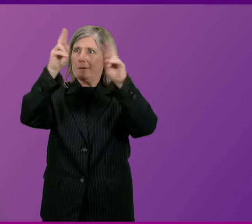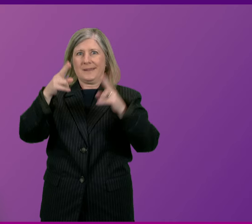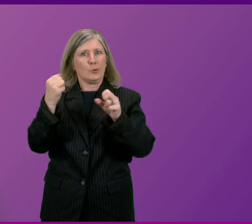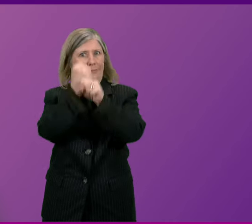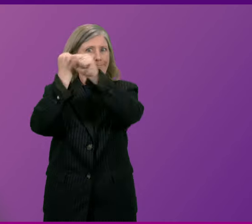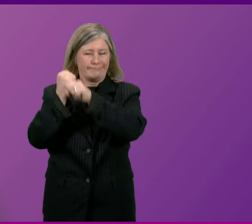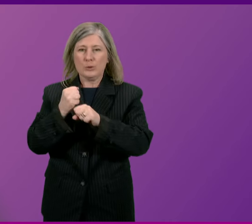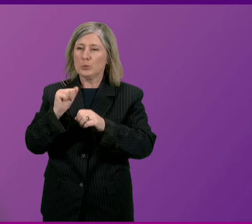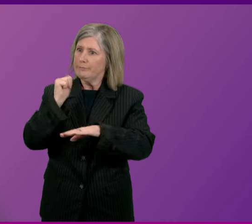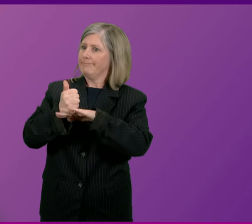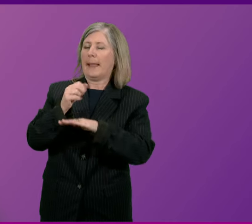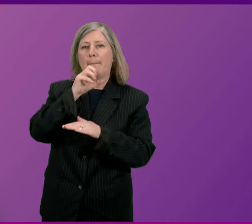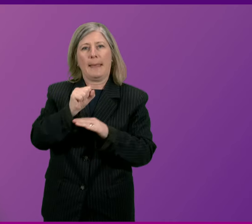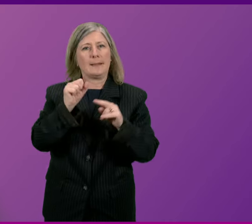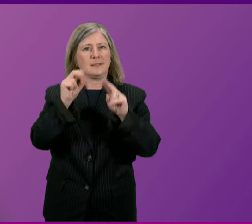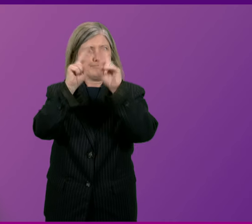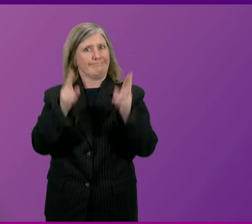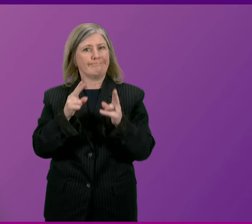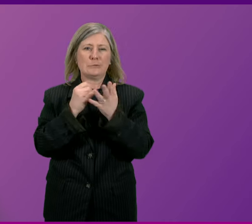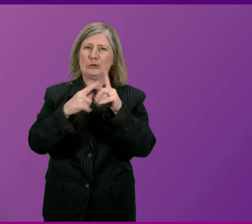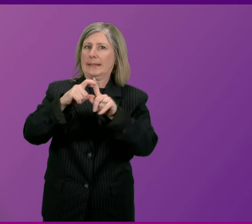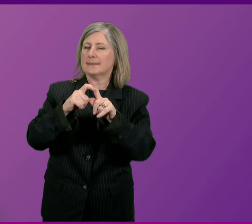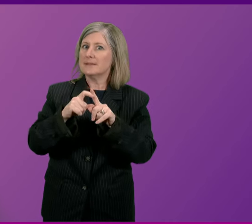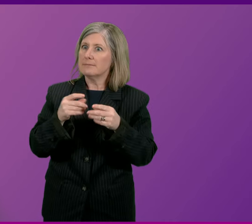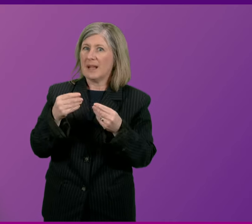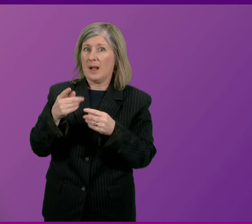a men’s shed and support it without direct funding being made available.